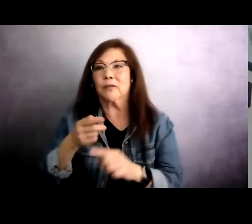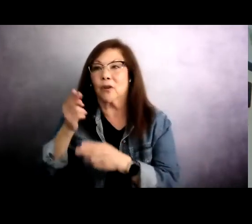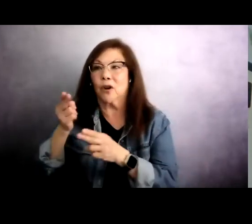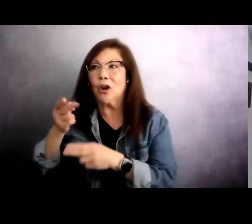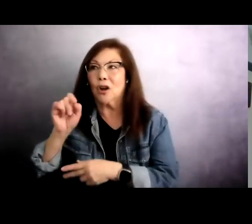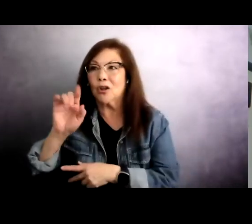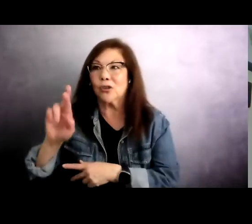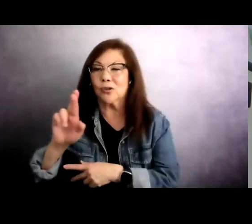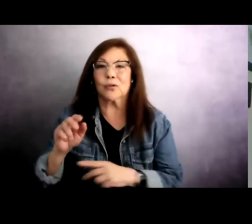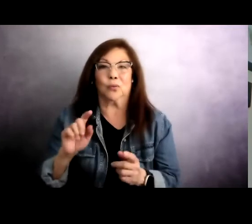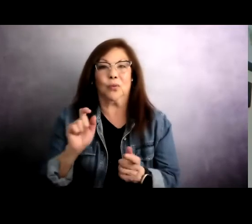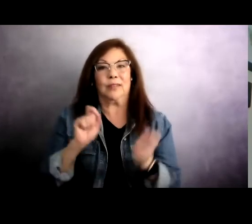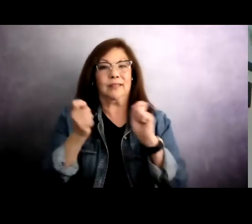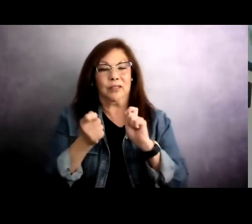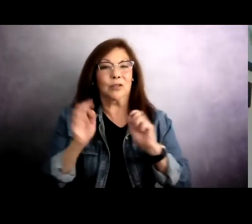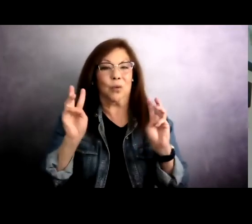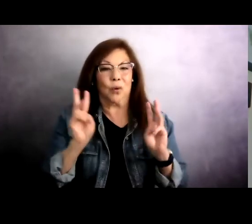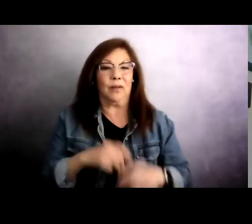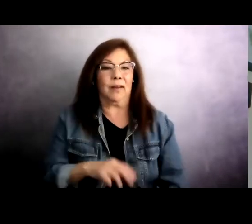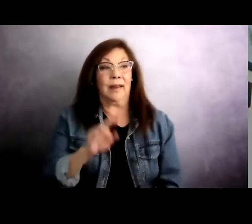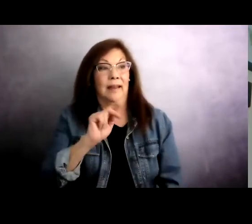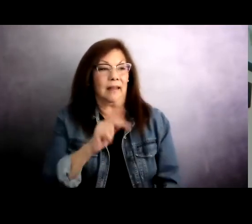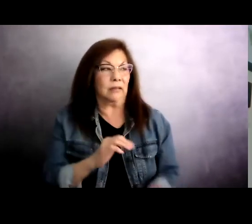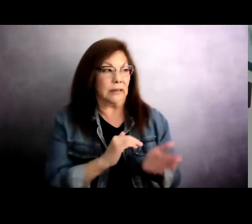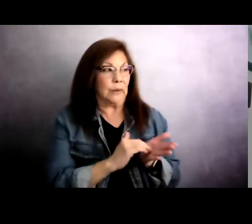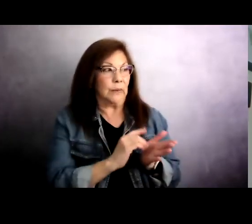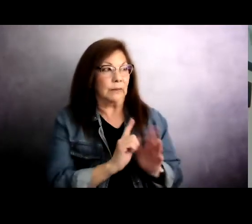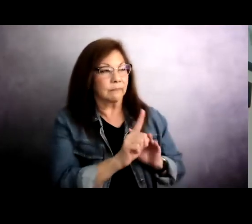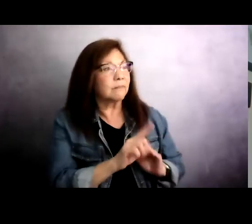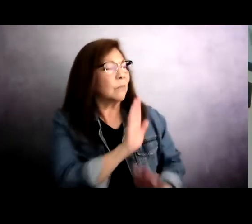Nick briefly tried to excuse himself, but Nick and Daisy when I hear anything about